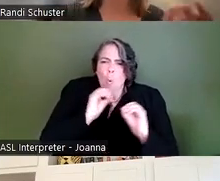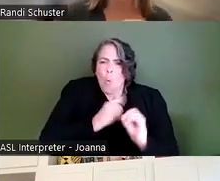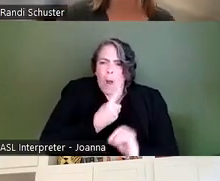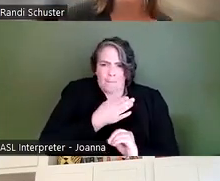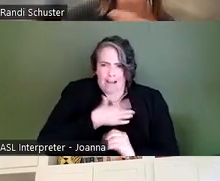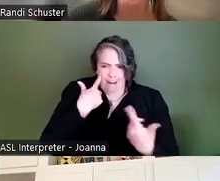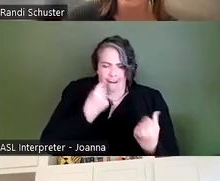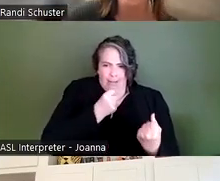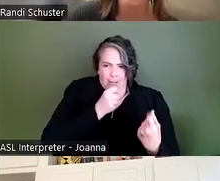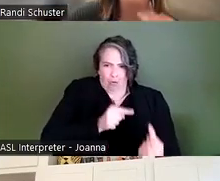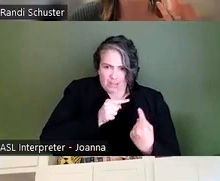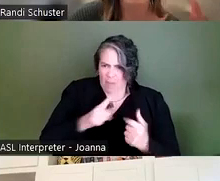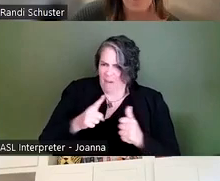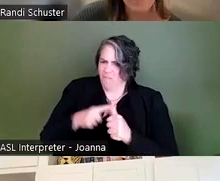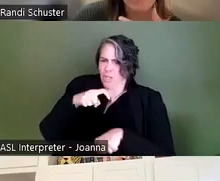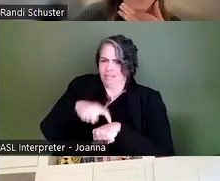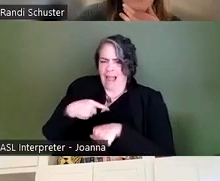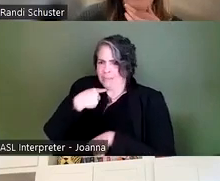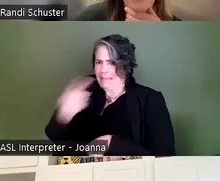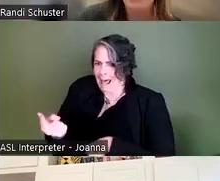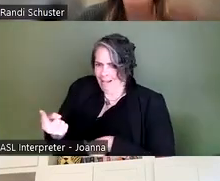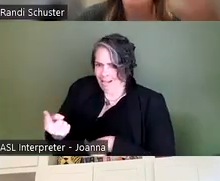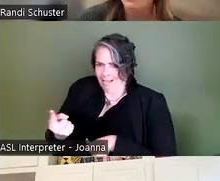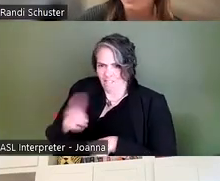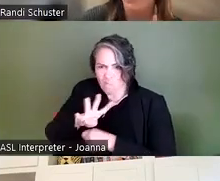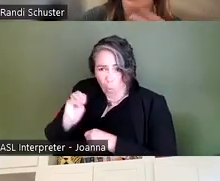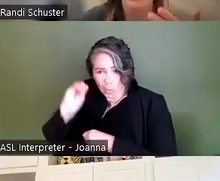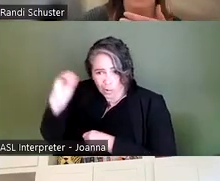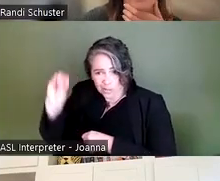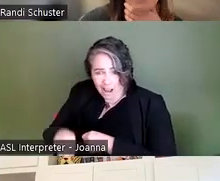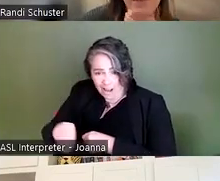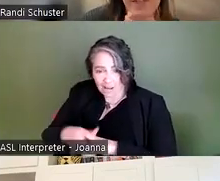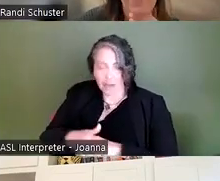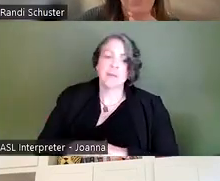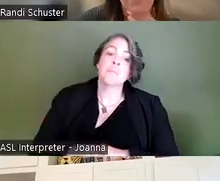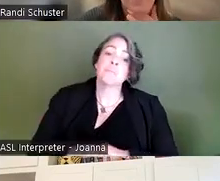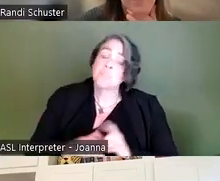many of the schools in the Commonwealth are required to do biannual anonymized surveys